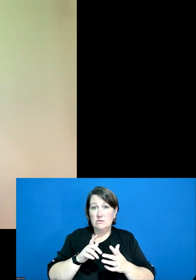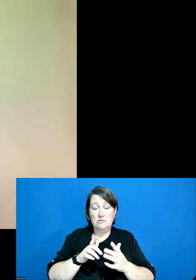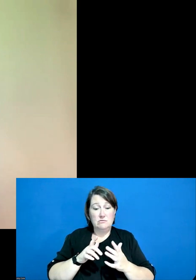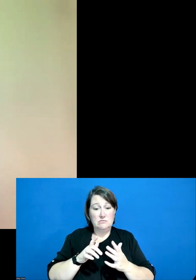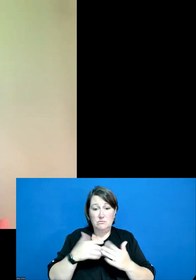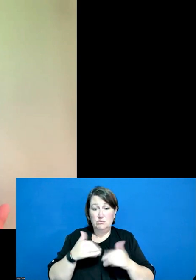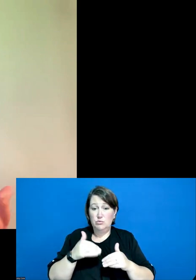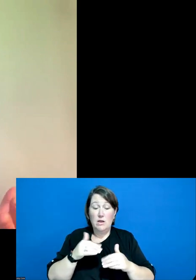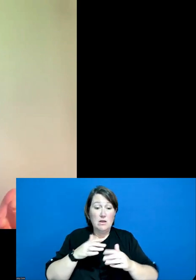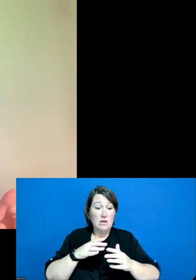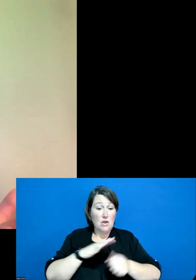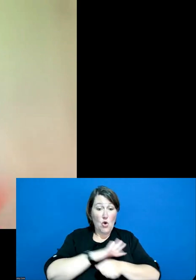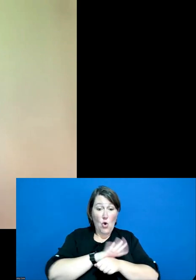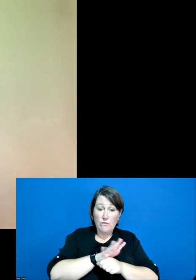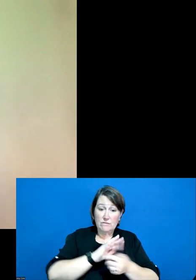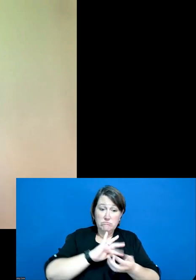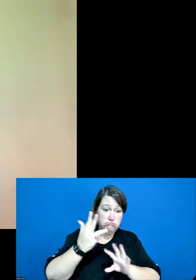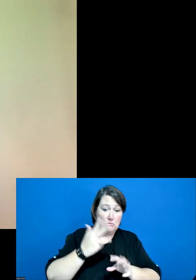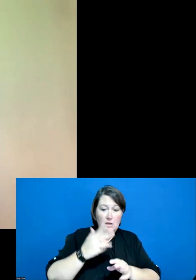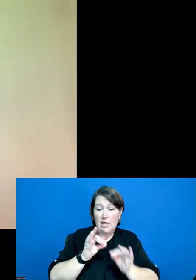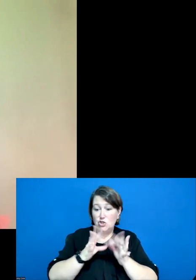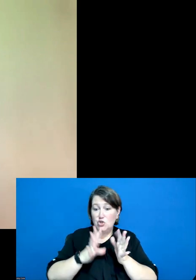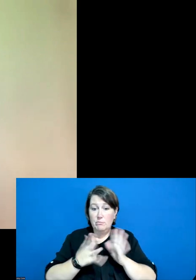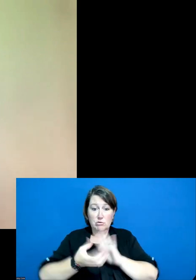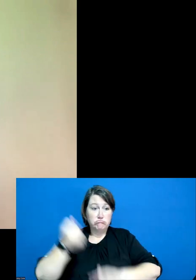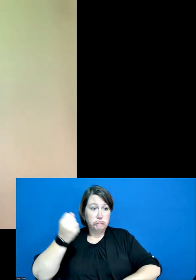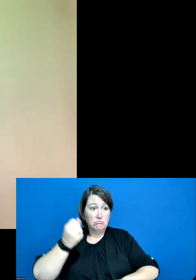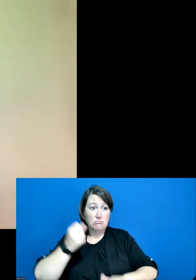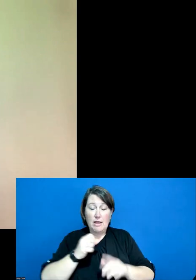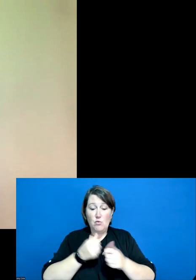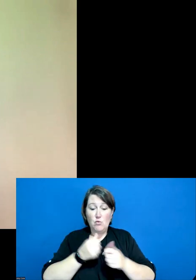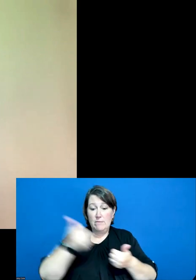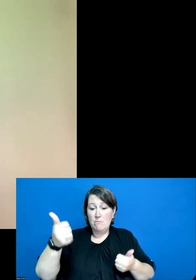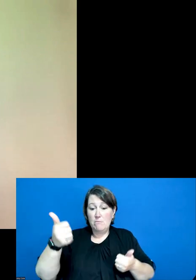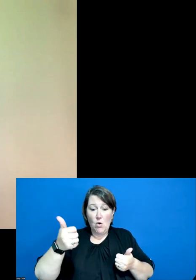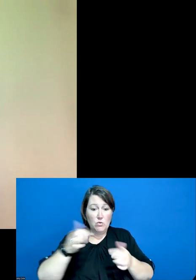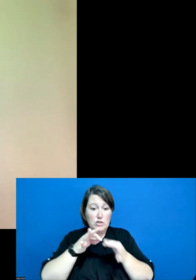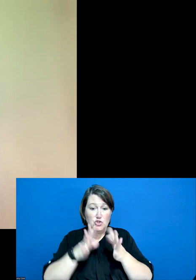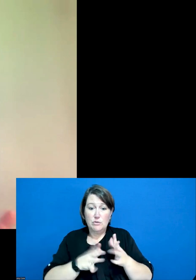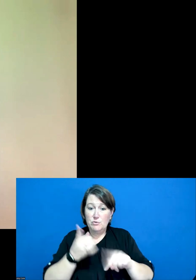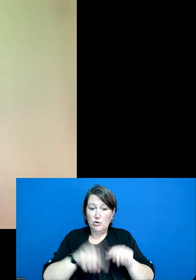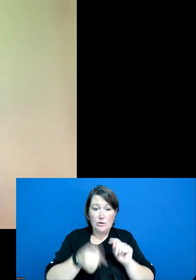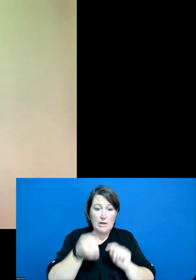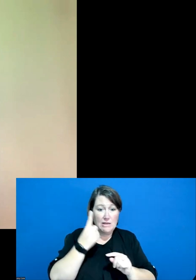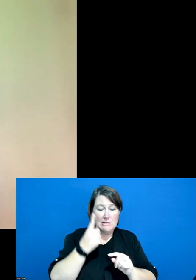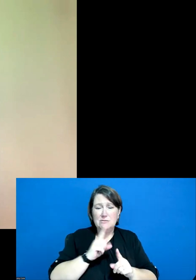taken out and they could not rely, even a remote interpreter to understand. So very devastating, so I